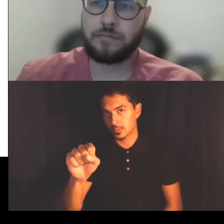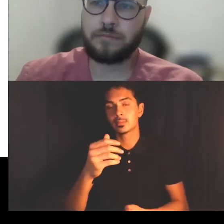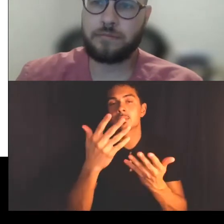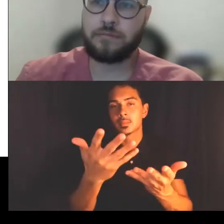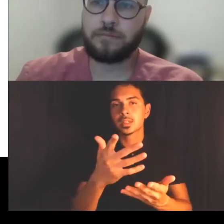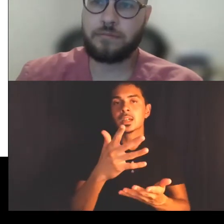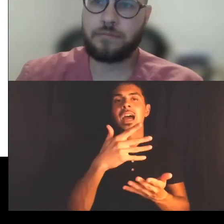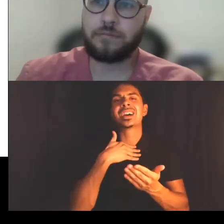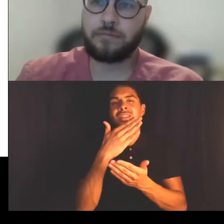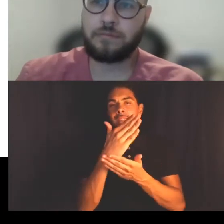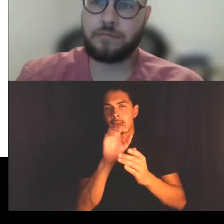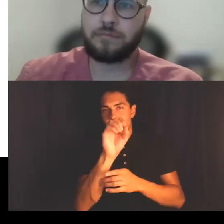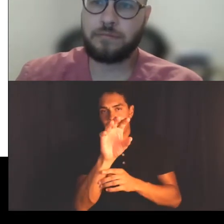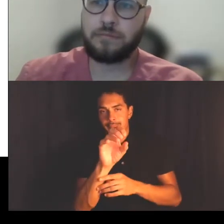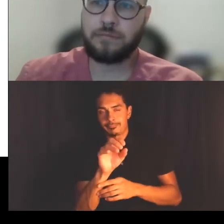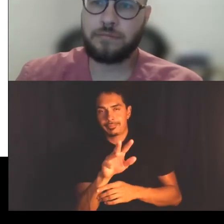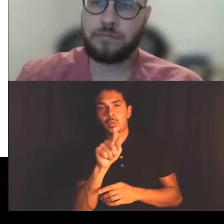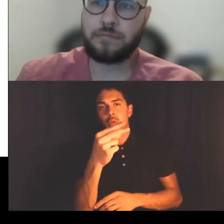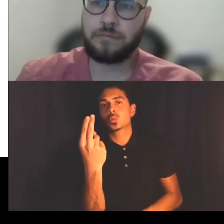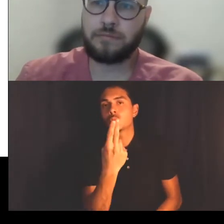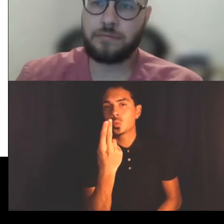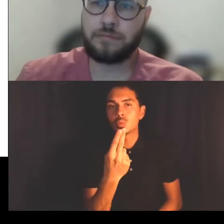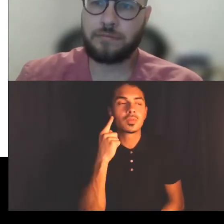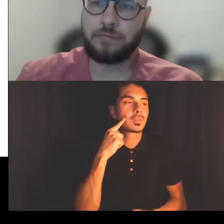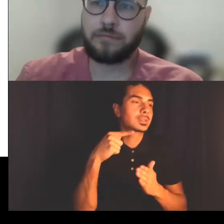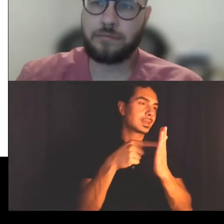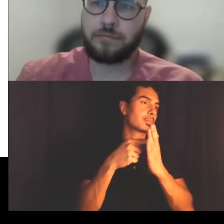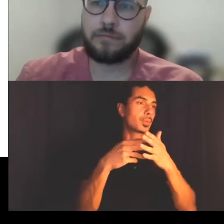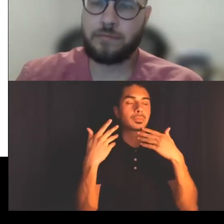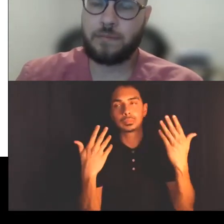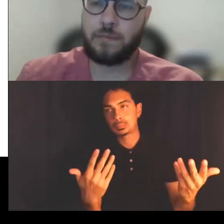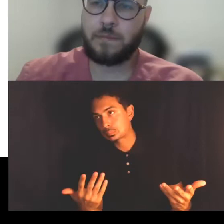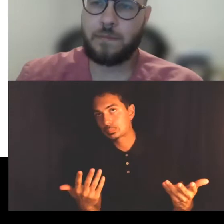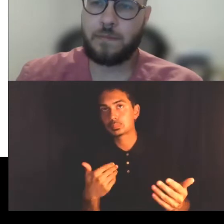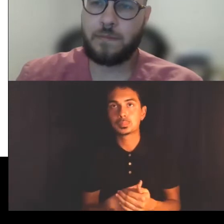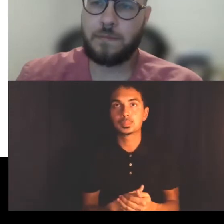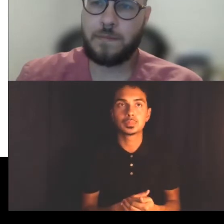to use as far as like, knowing advocacy tools